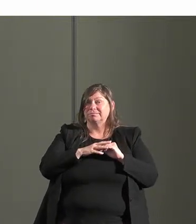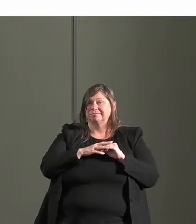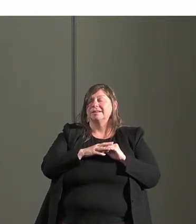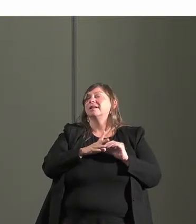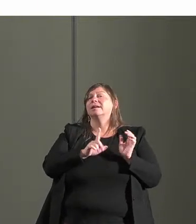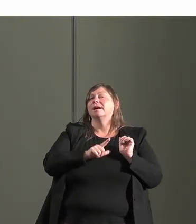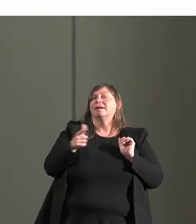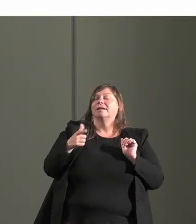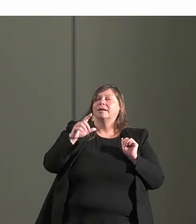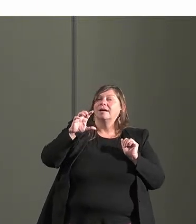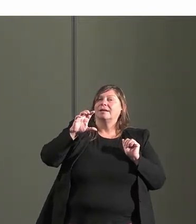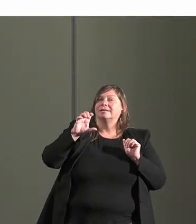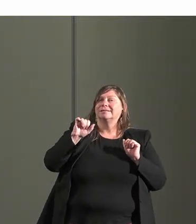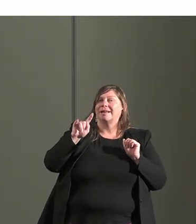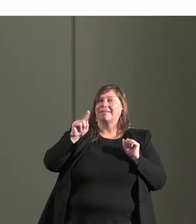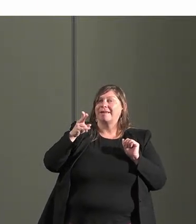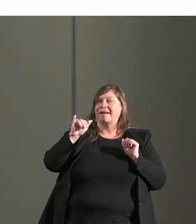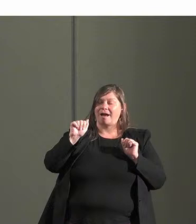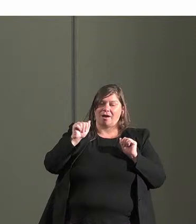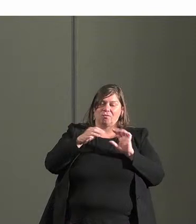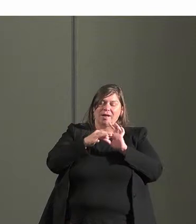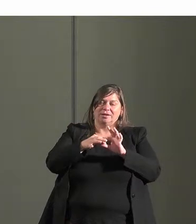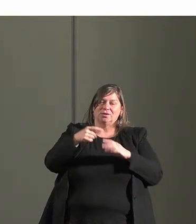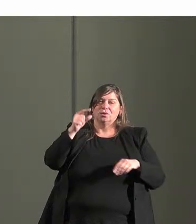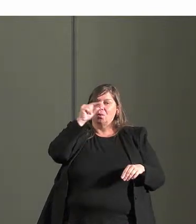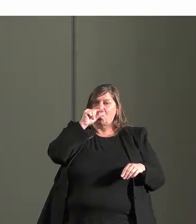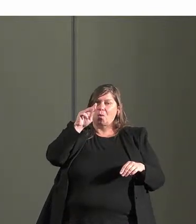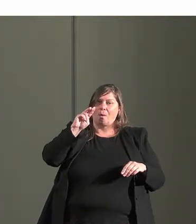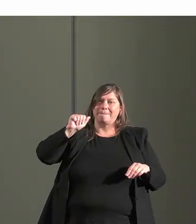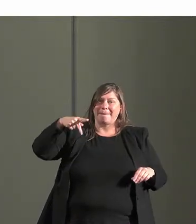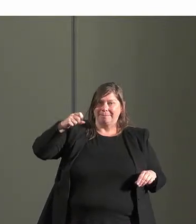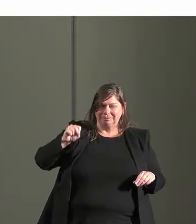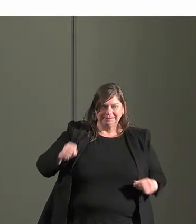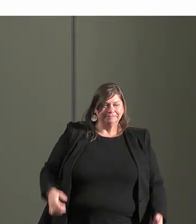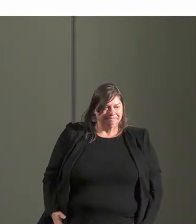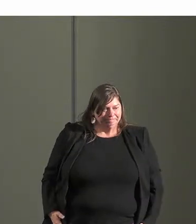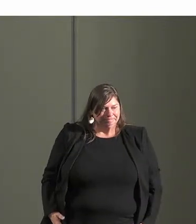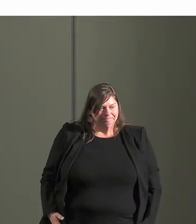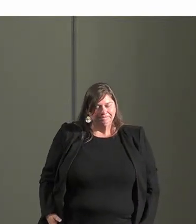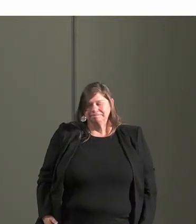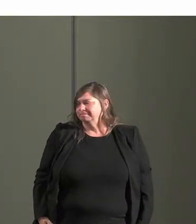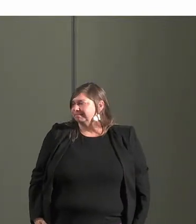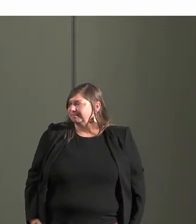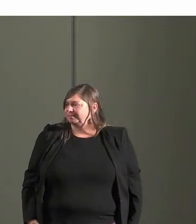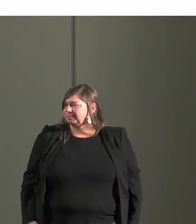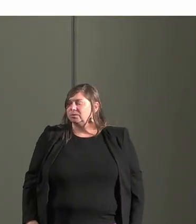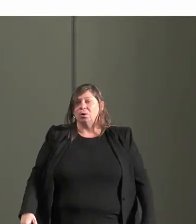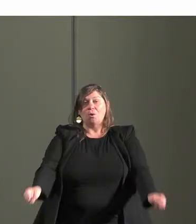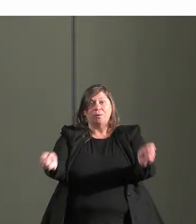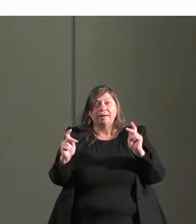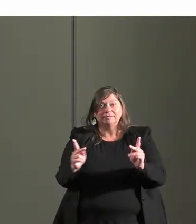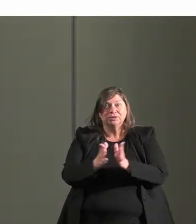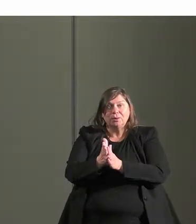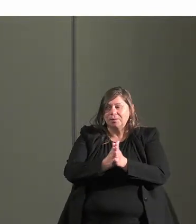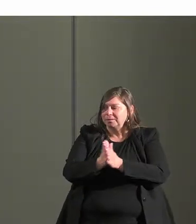written an article to make the fonts more accessible. I will pass it to Cynthia for updates for Google Maps